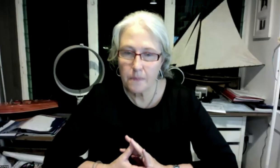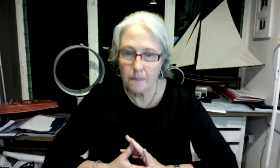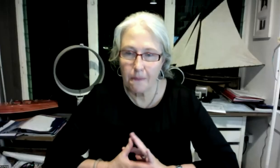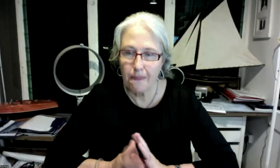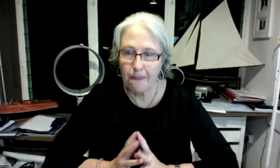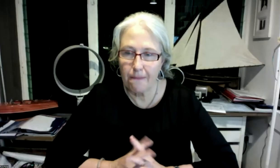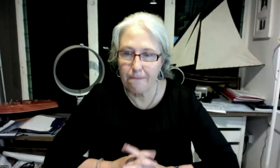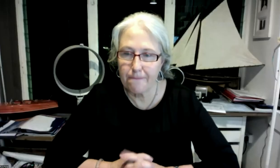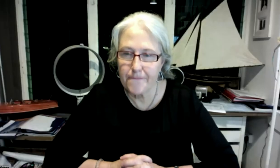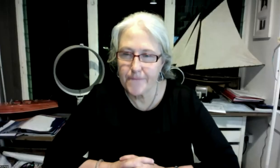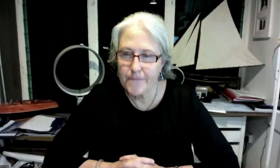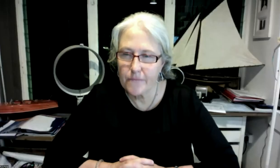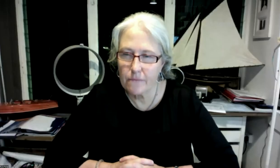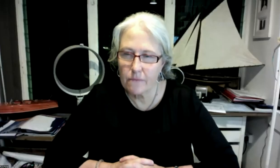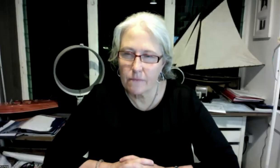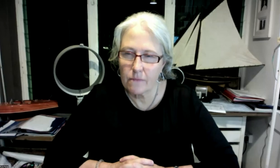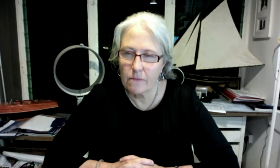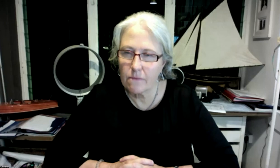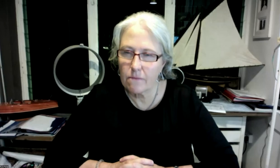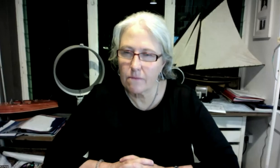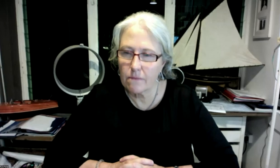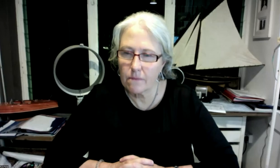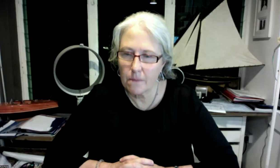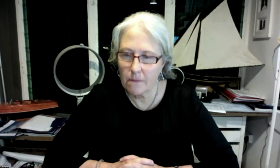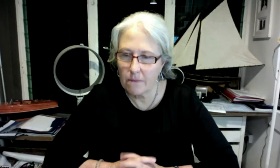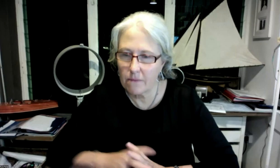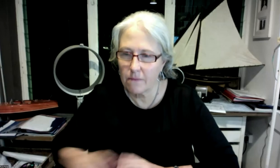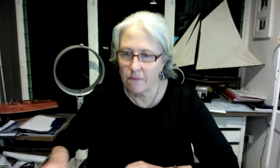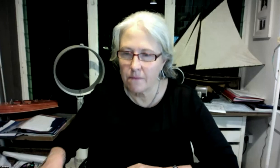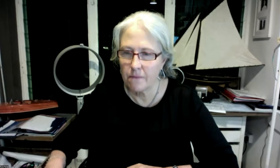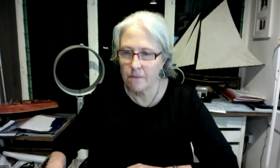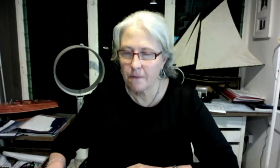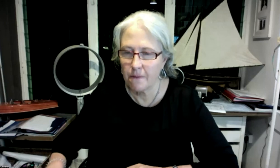I will keep moving then.